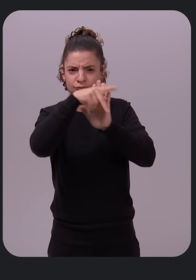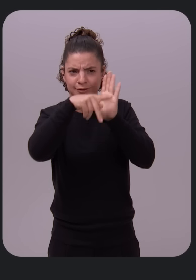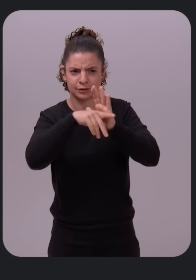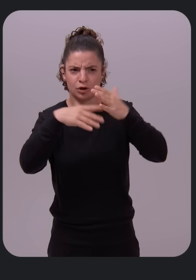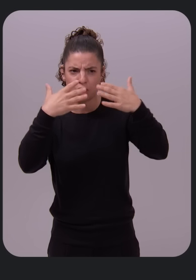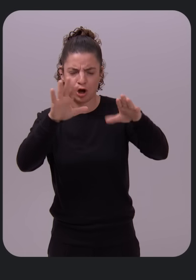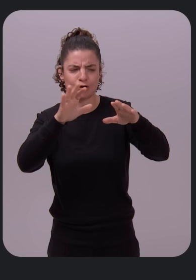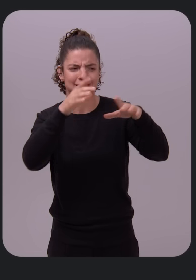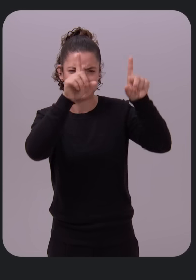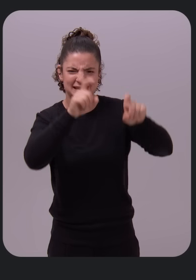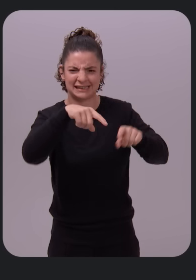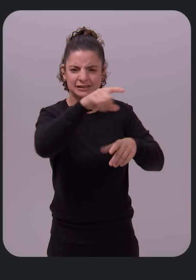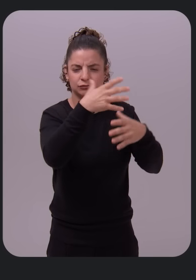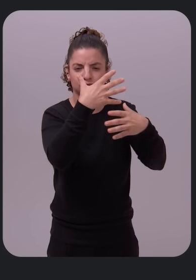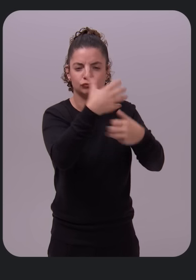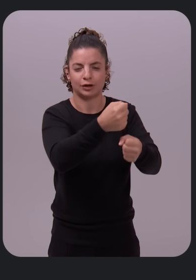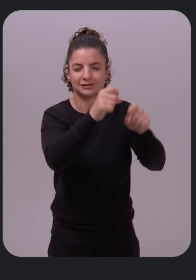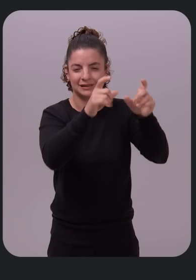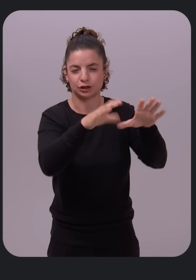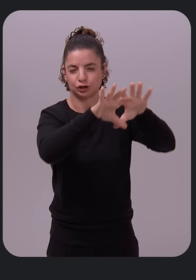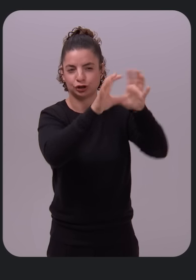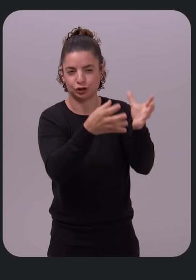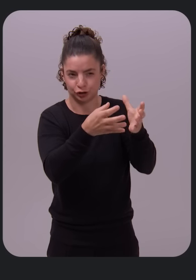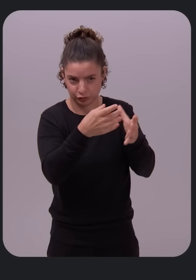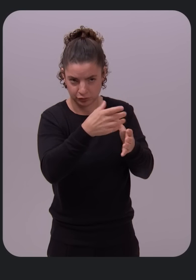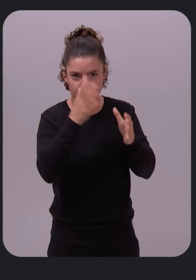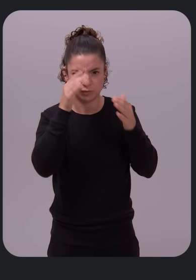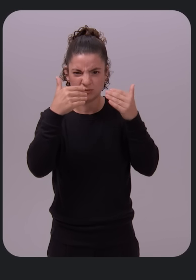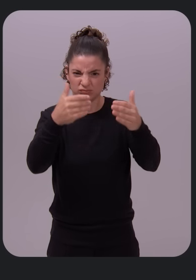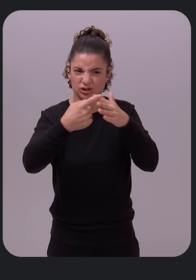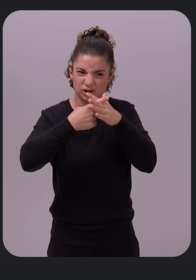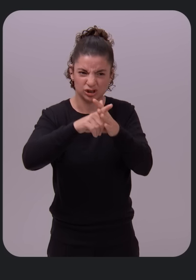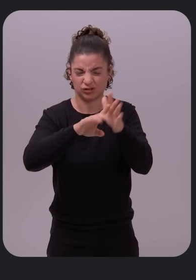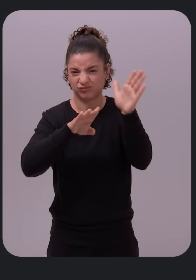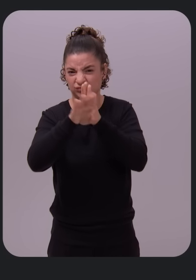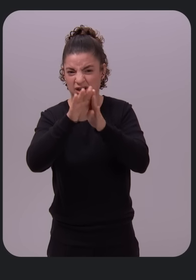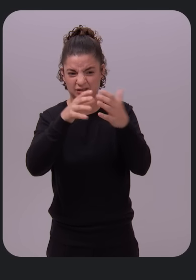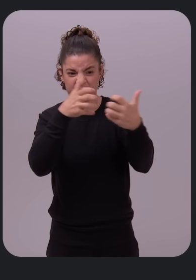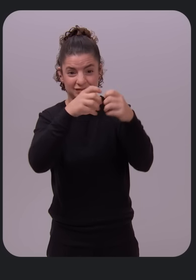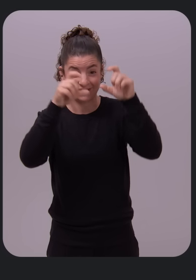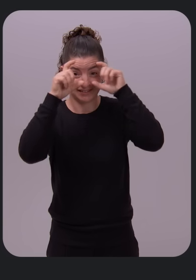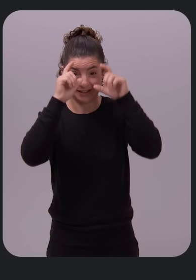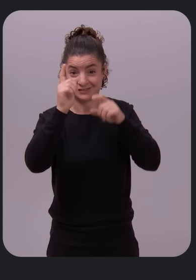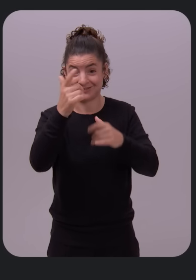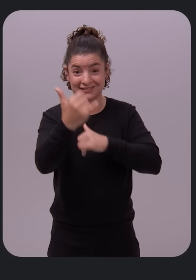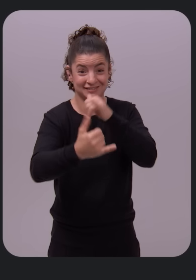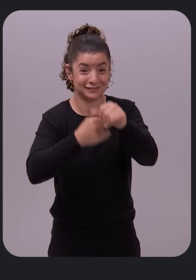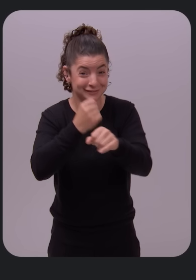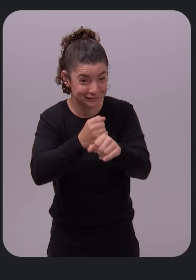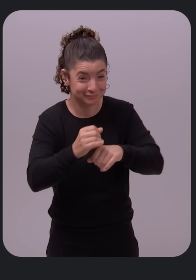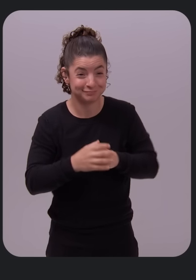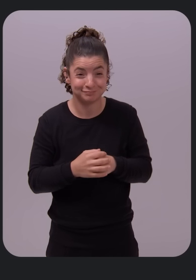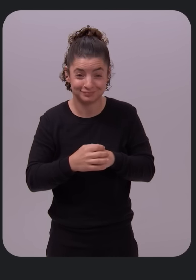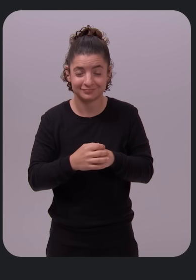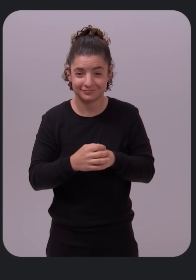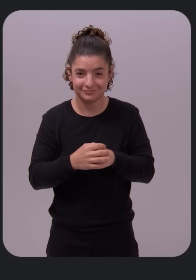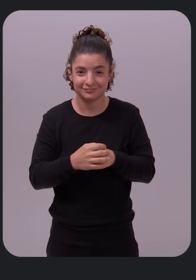being used by trusted testers, and you'll be able to start developing for glasses later this year.